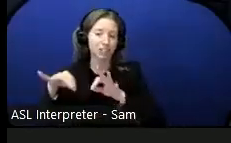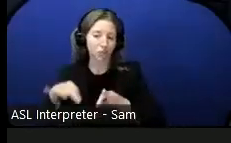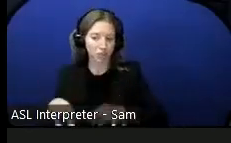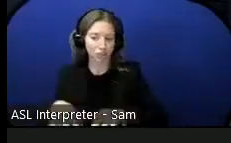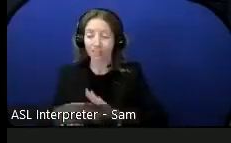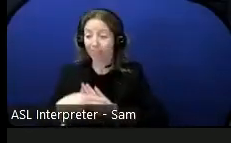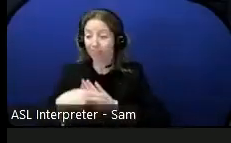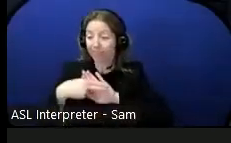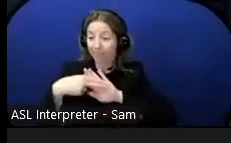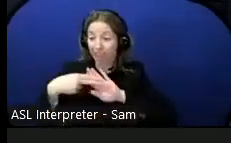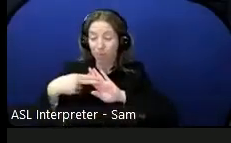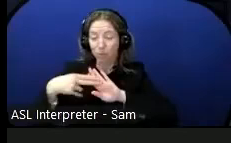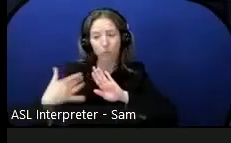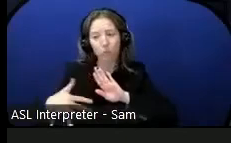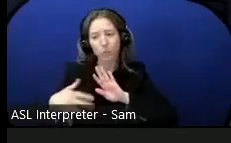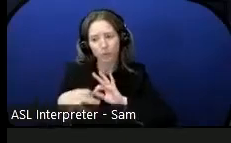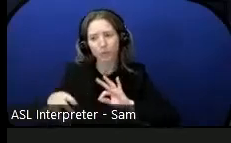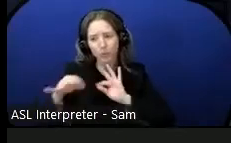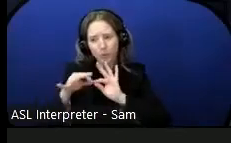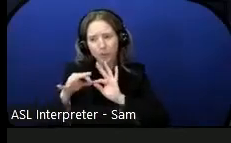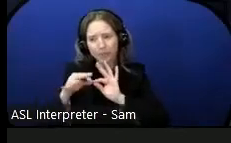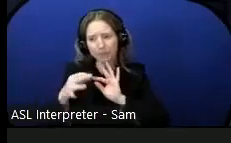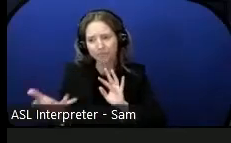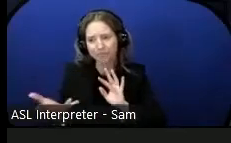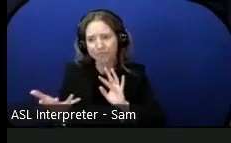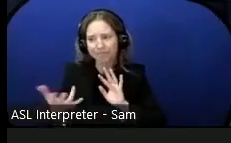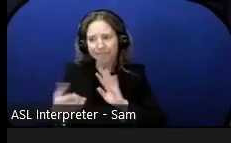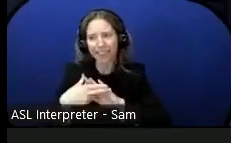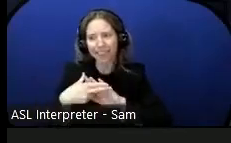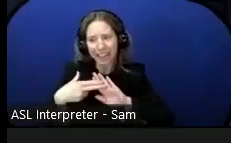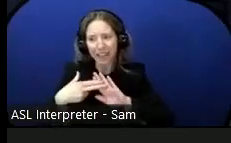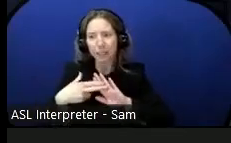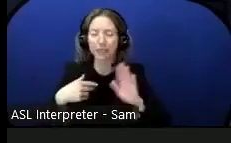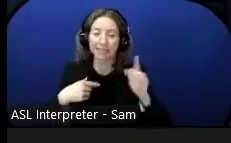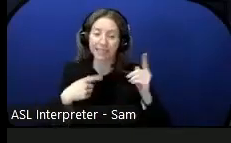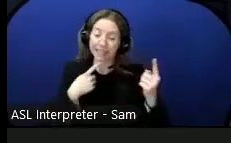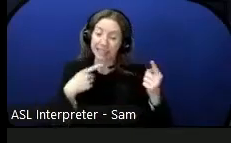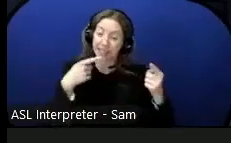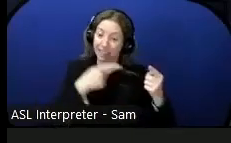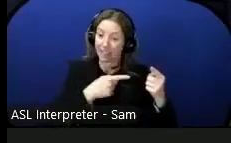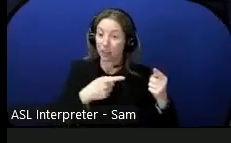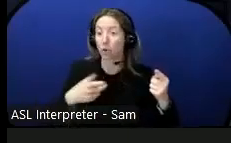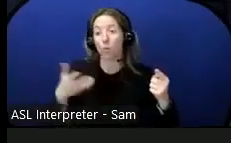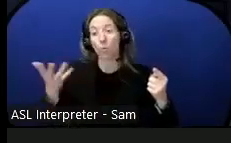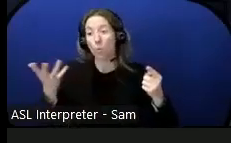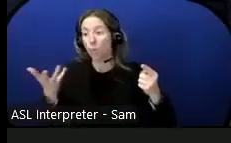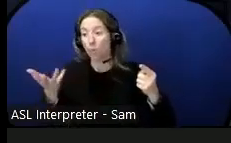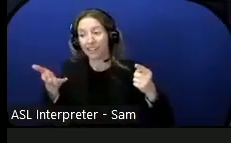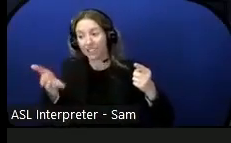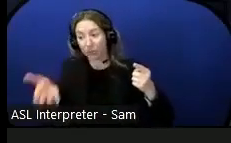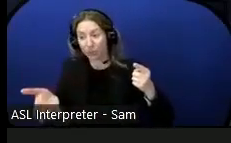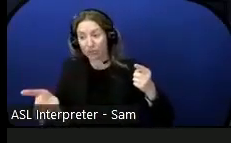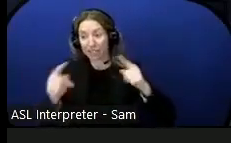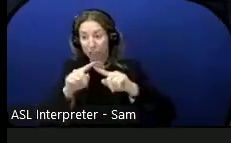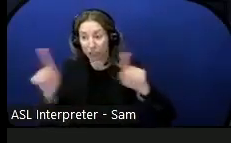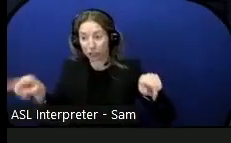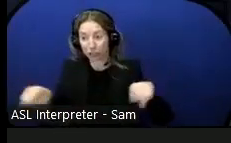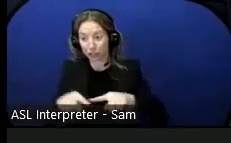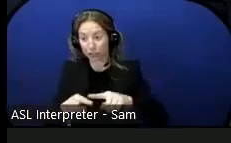I think we can all agree the label tells you what to put in the form. If somebody with a screen reader, for example, doesn't hear the label